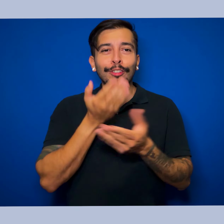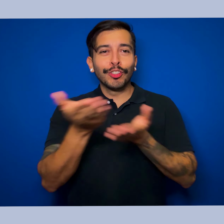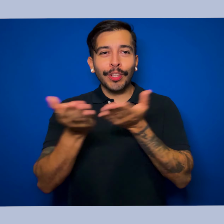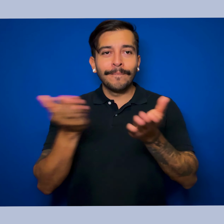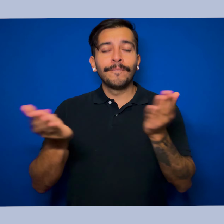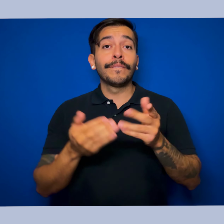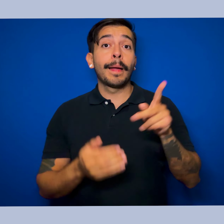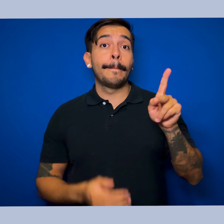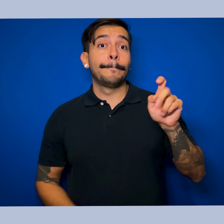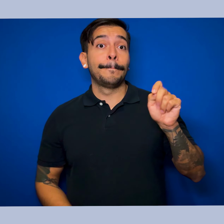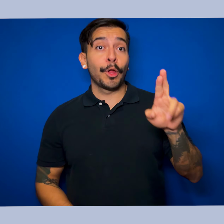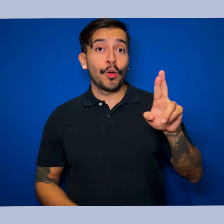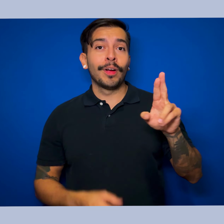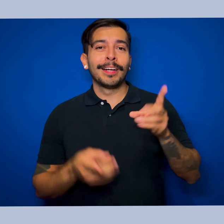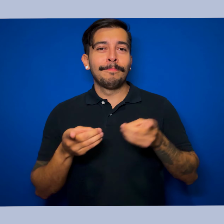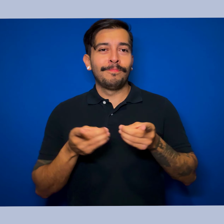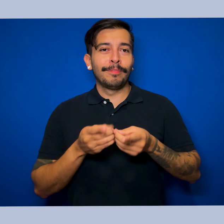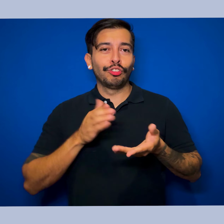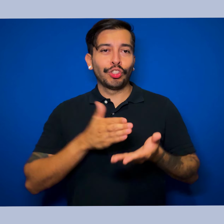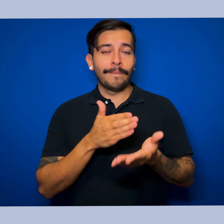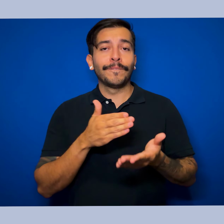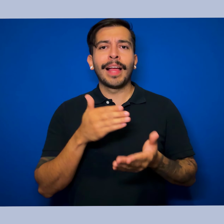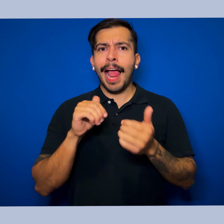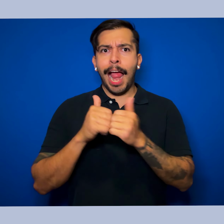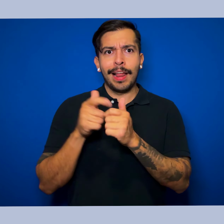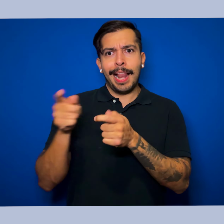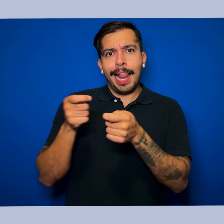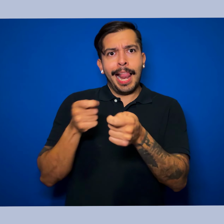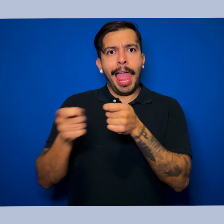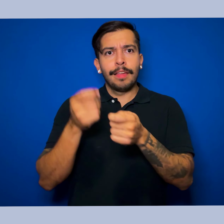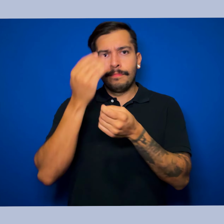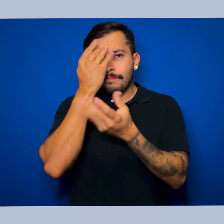and Peter, one of her pastry chefs, handled telling the rest